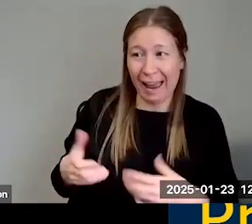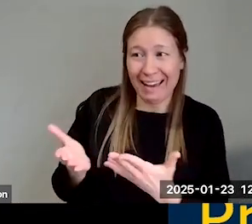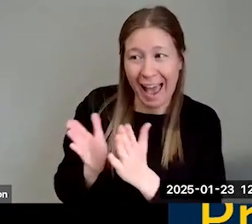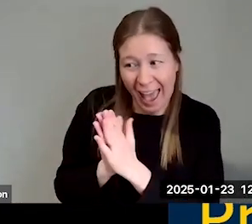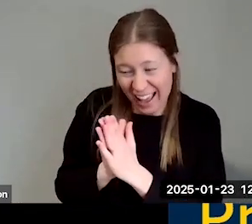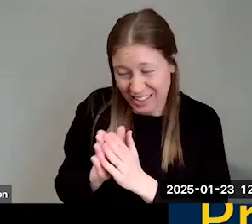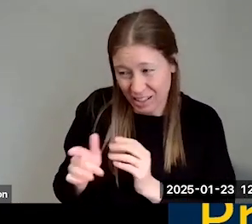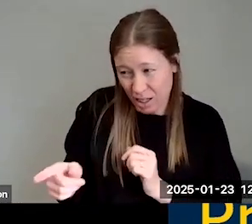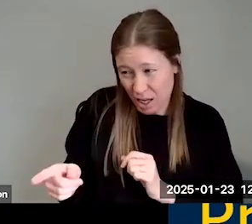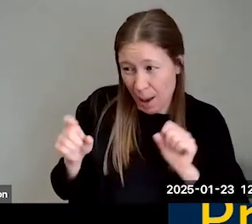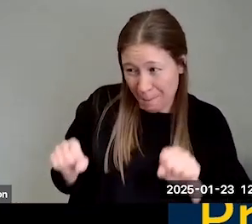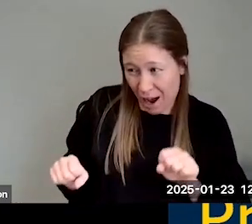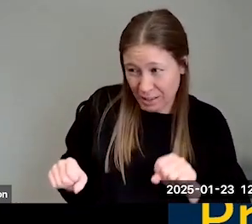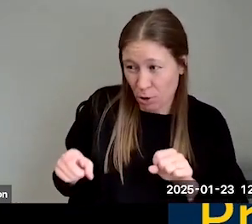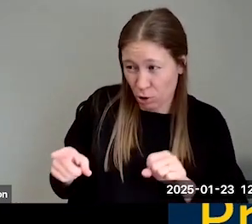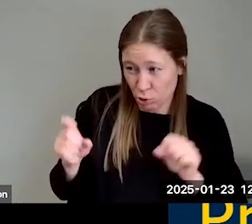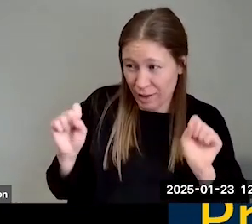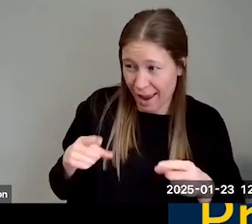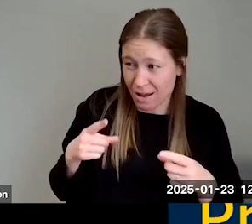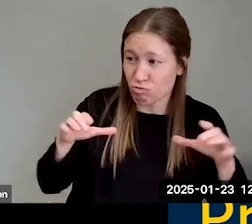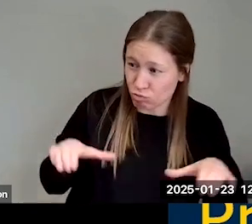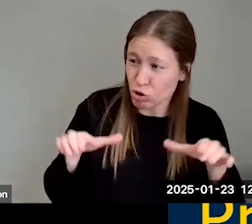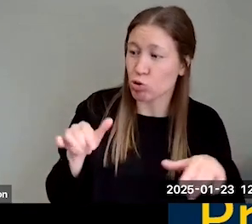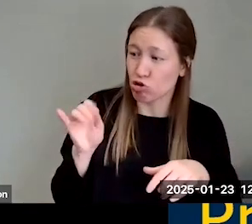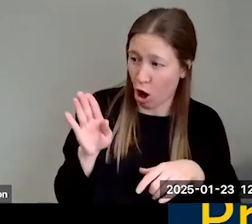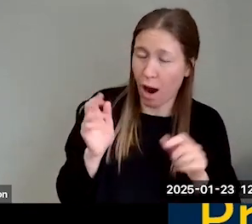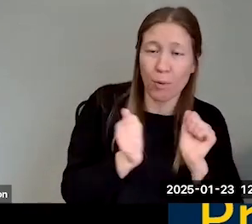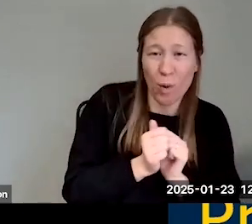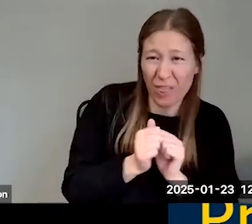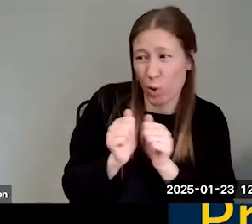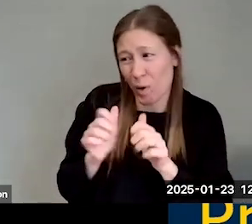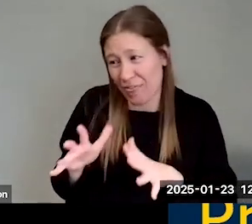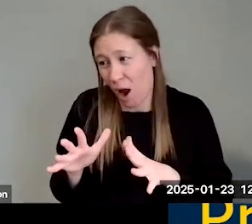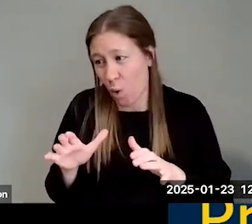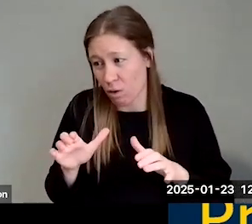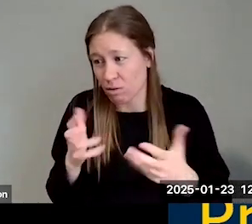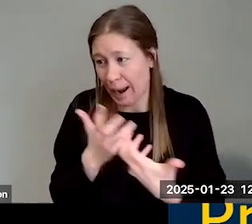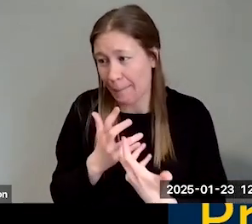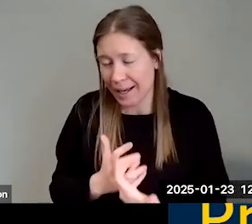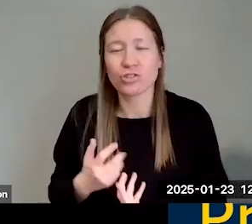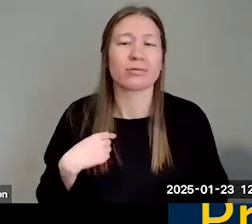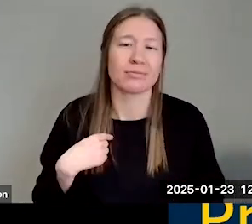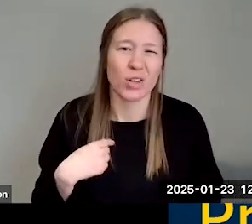can perform the job's essential functions with or without accommodation. And many of us have seen that question